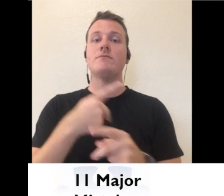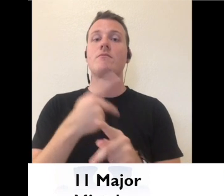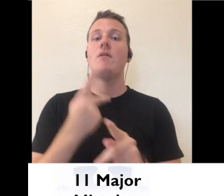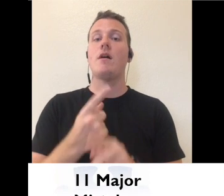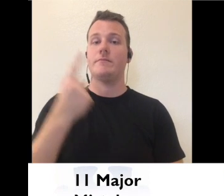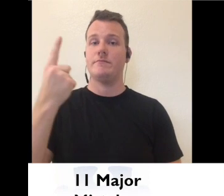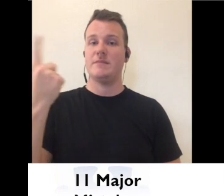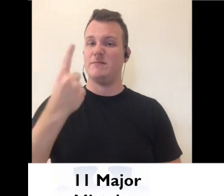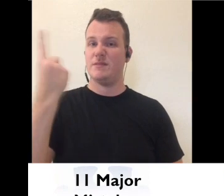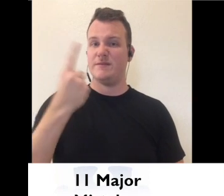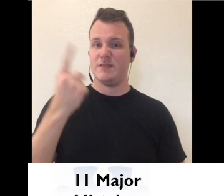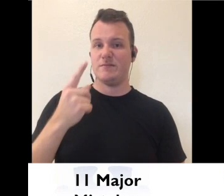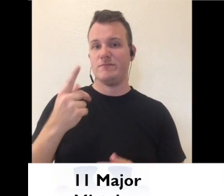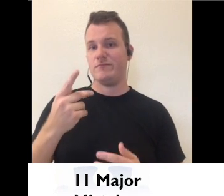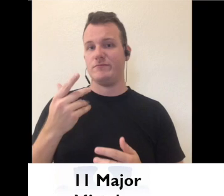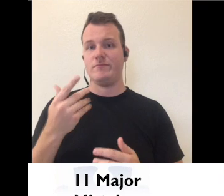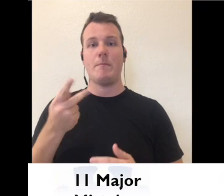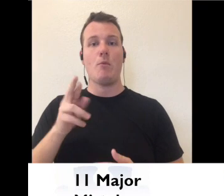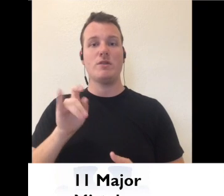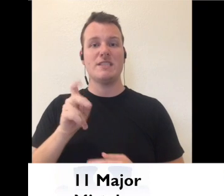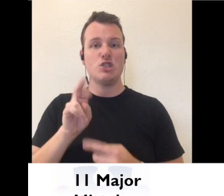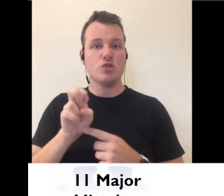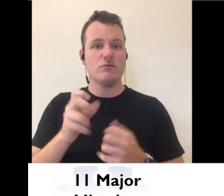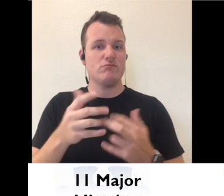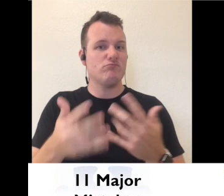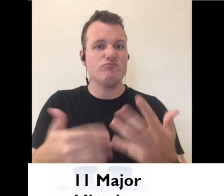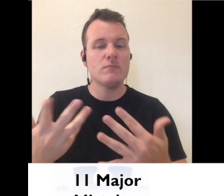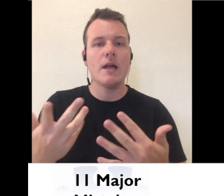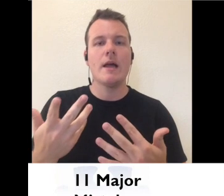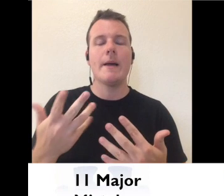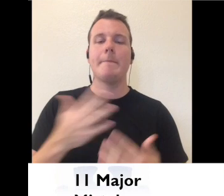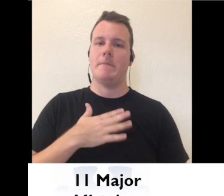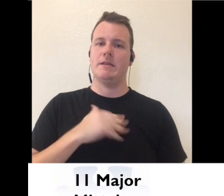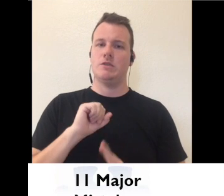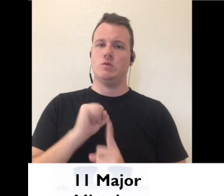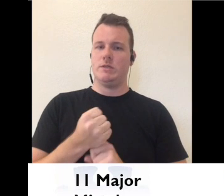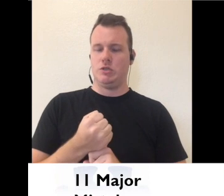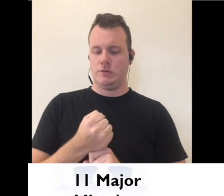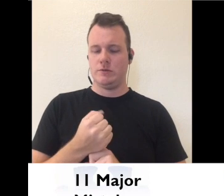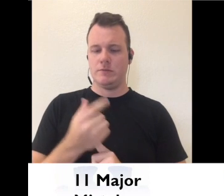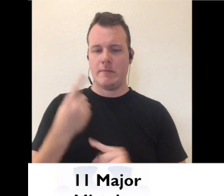certain procedure or something to that effect. In my case we were the first